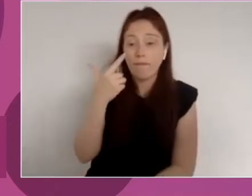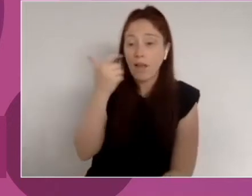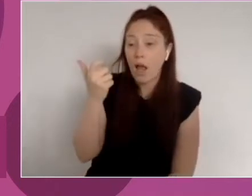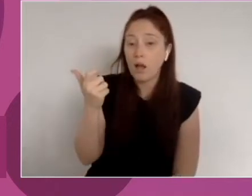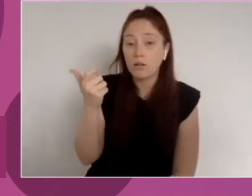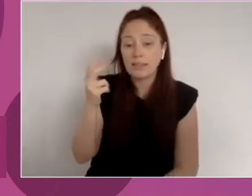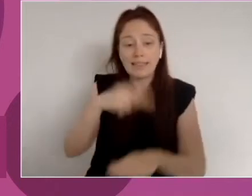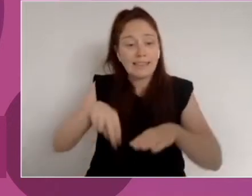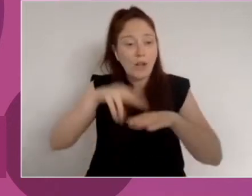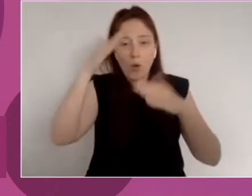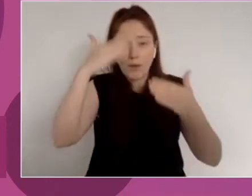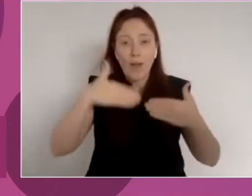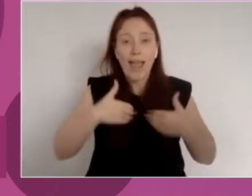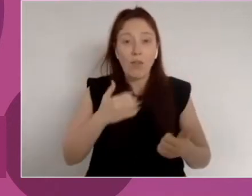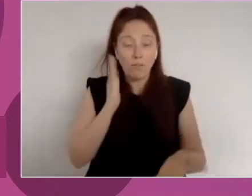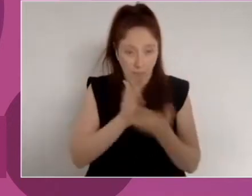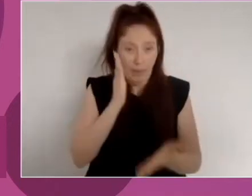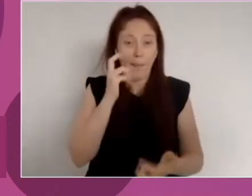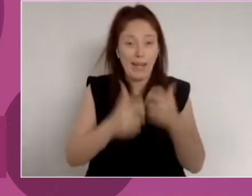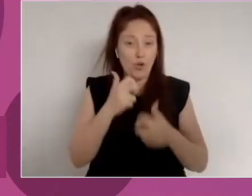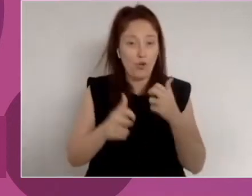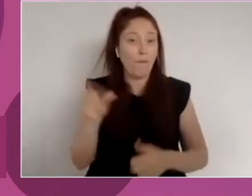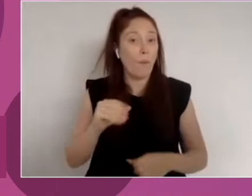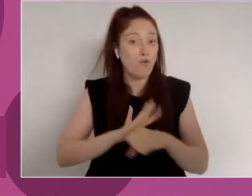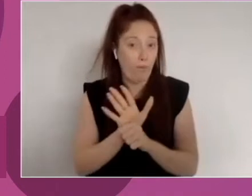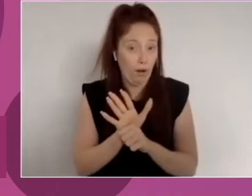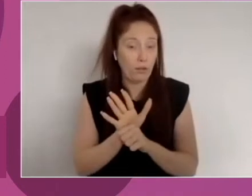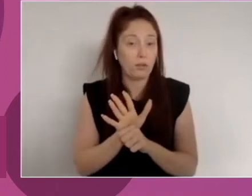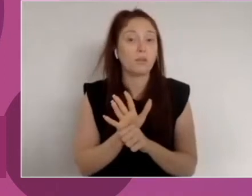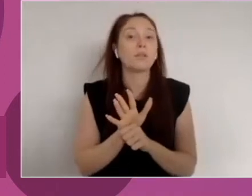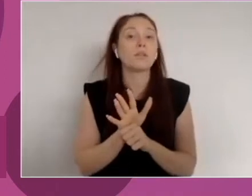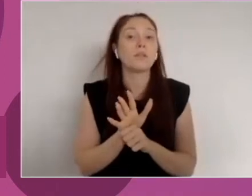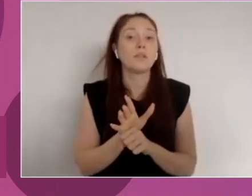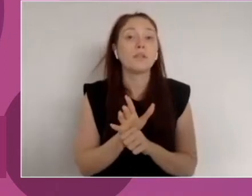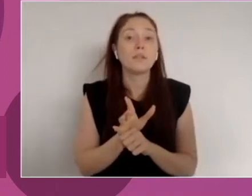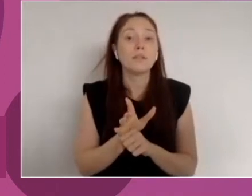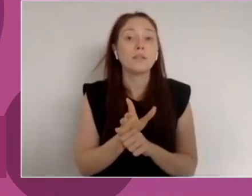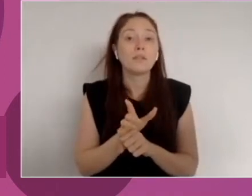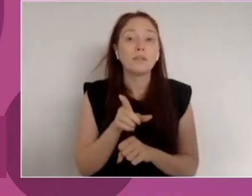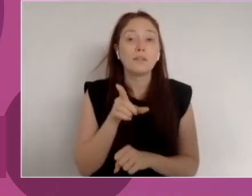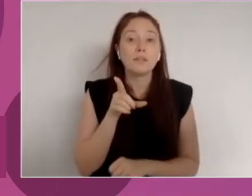mental health issues that are emerging. And the beauty of this kind of approach where it is a